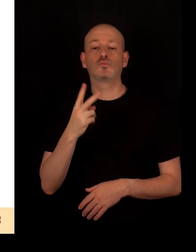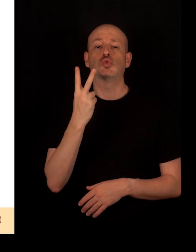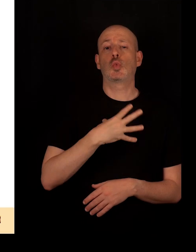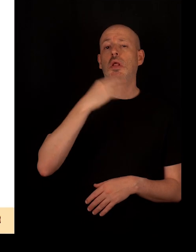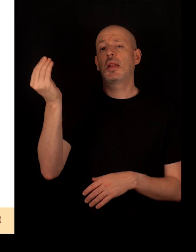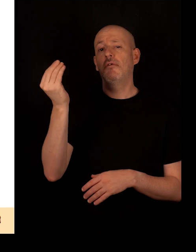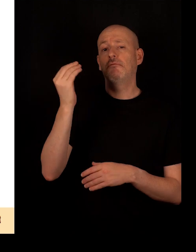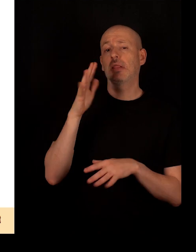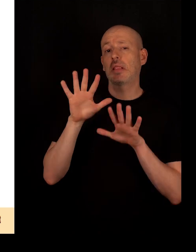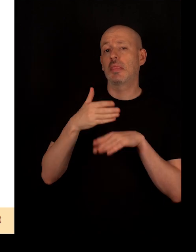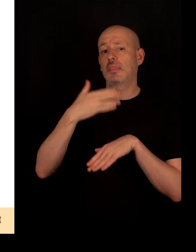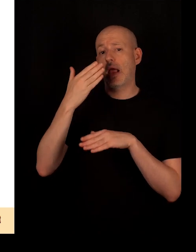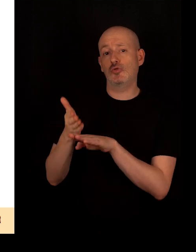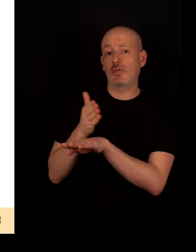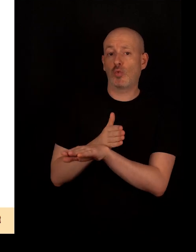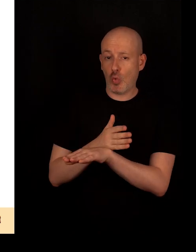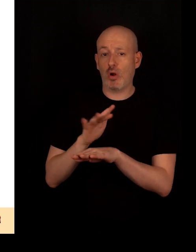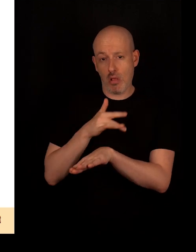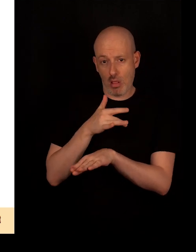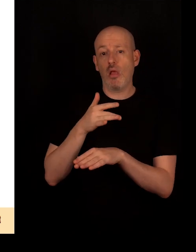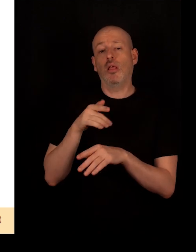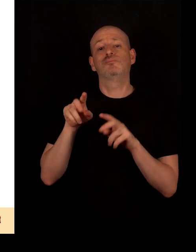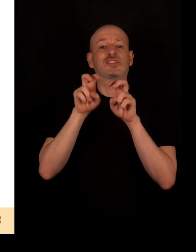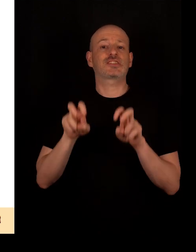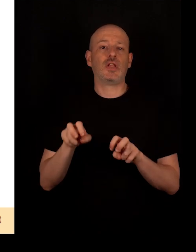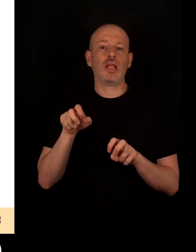and 2 people decide to leave 10 days earlier in the attendance certificate,